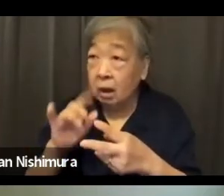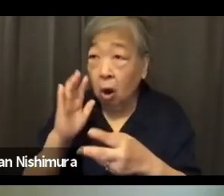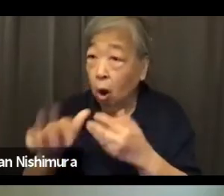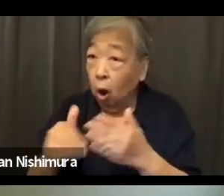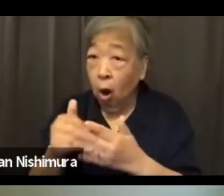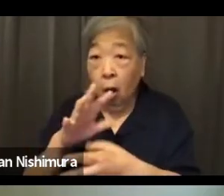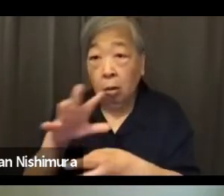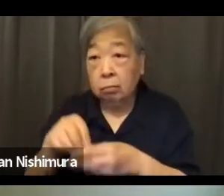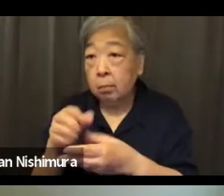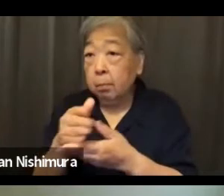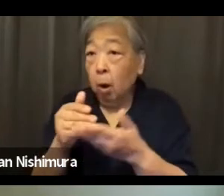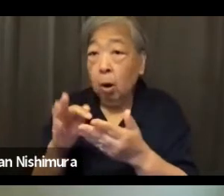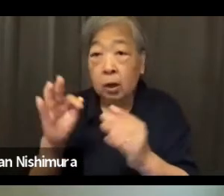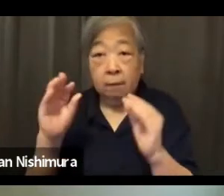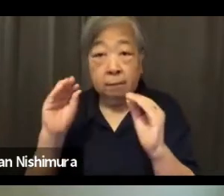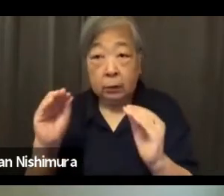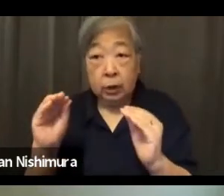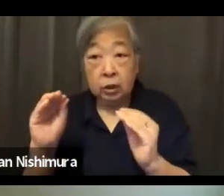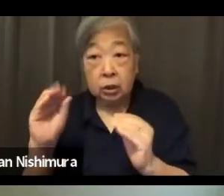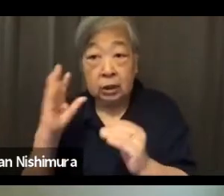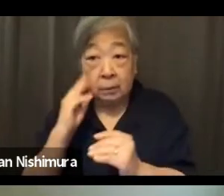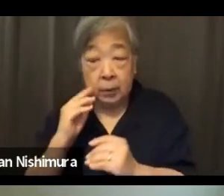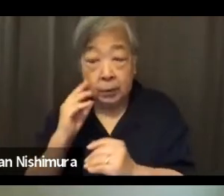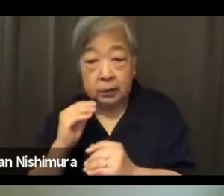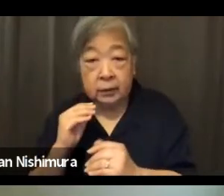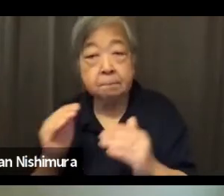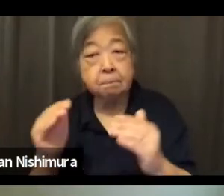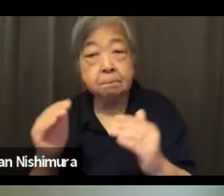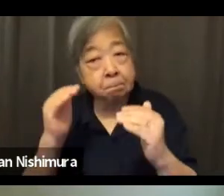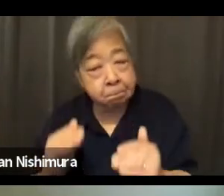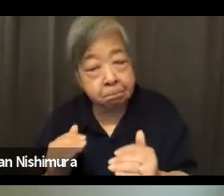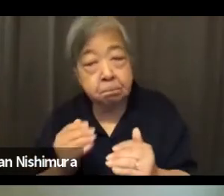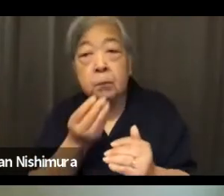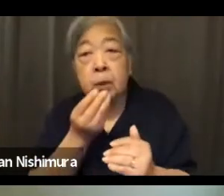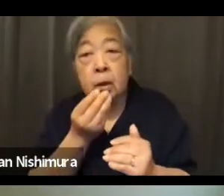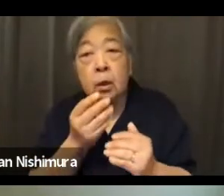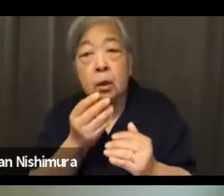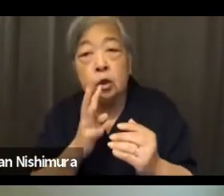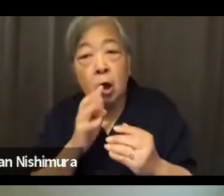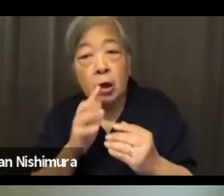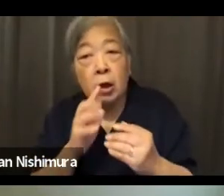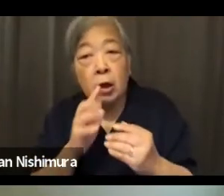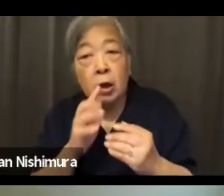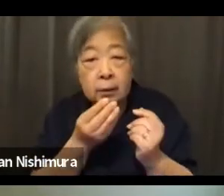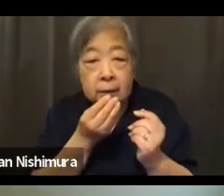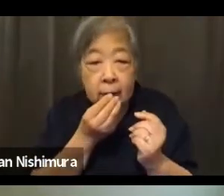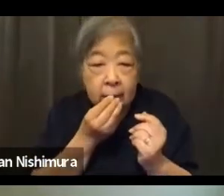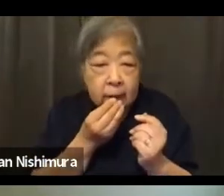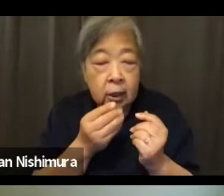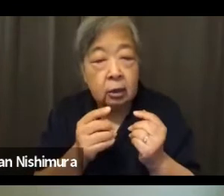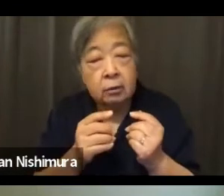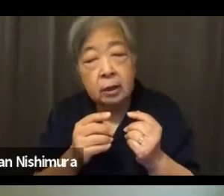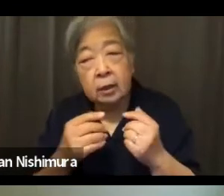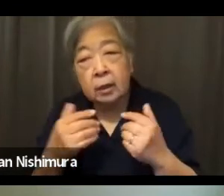I'm going to briefly touch on dietary and service animals and emotional support animals,